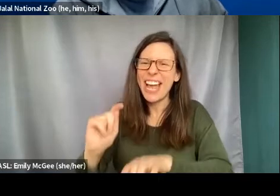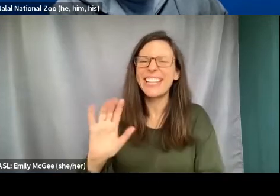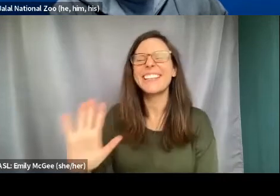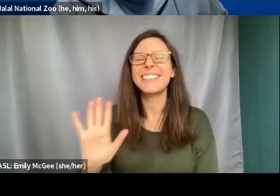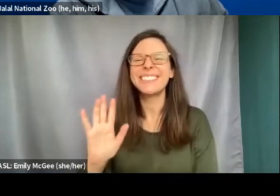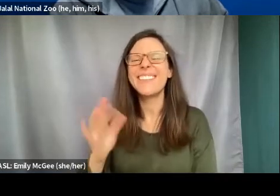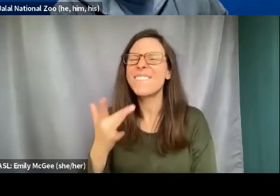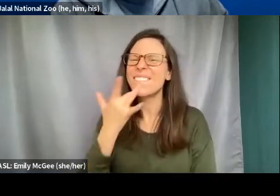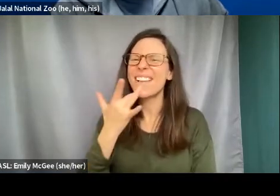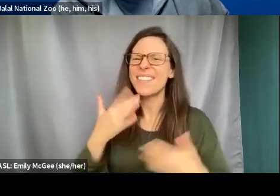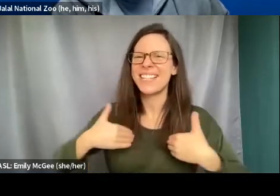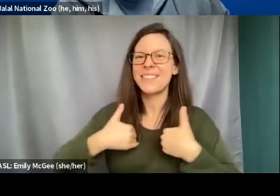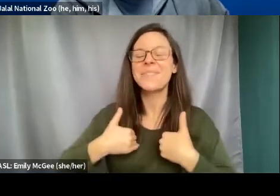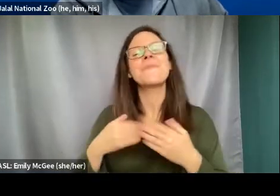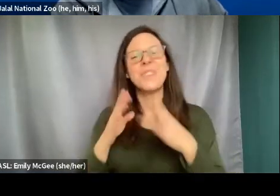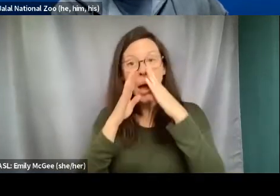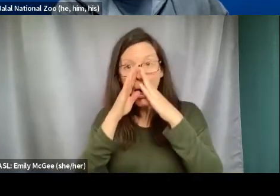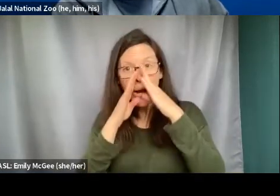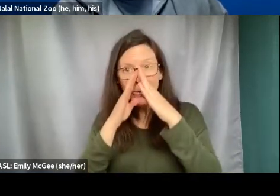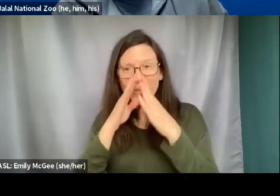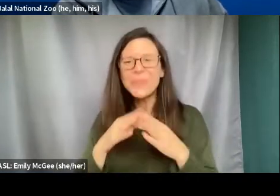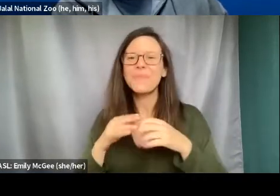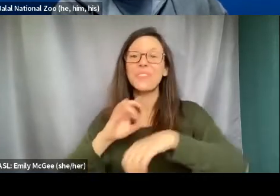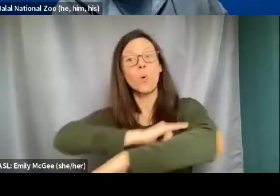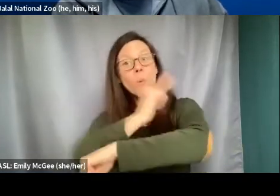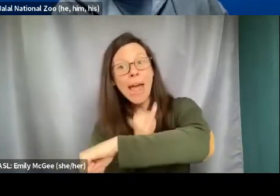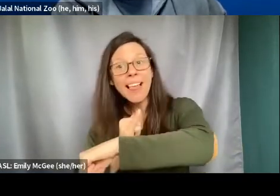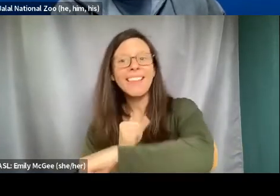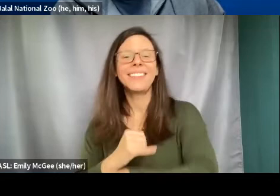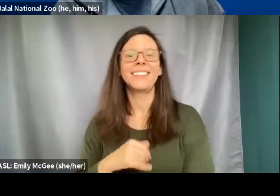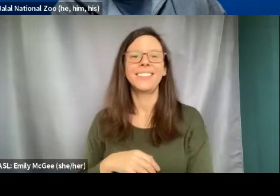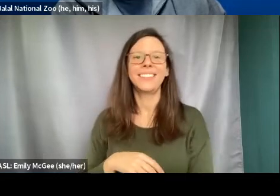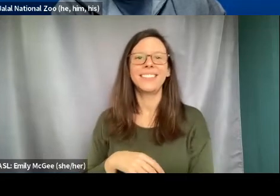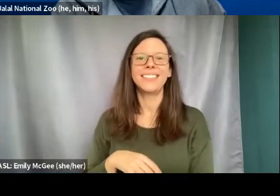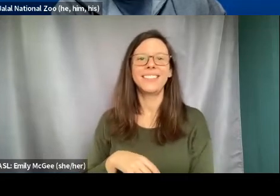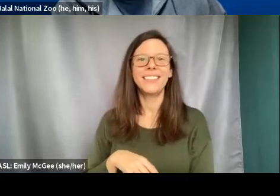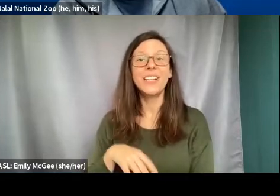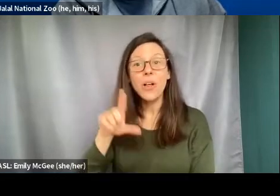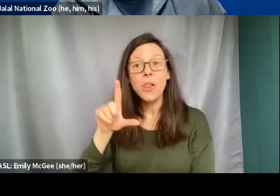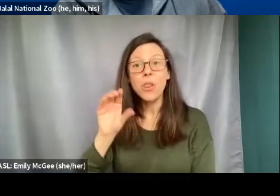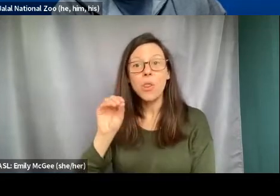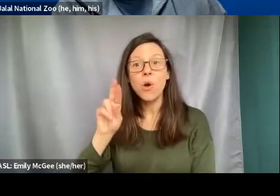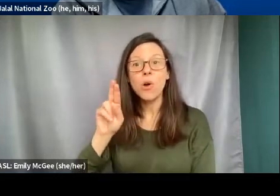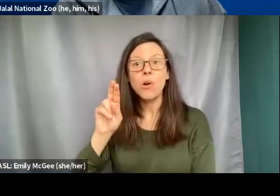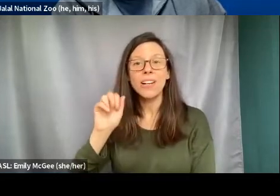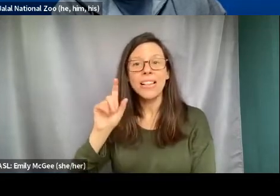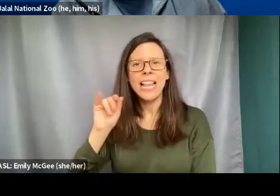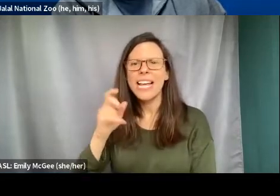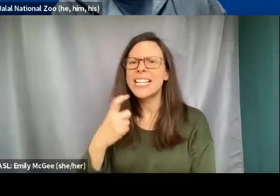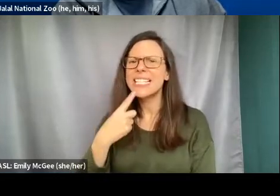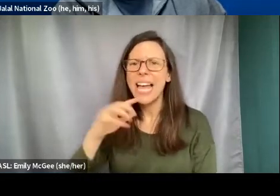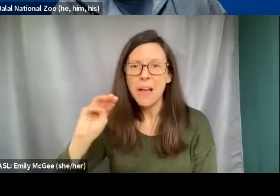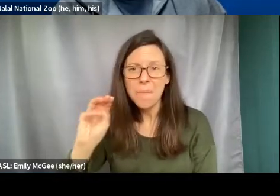animals were otters, whales... Lorelei specifically said "macro invertebrates and sharks".